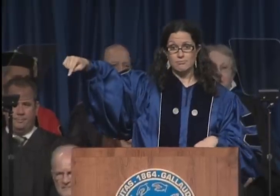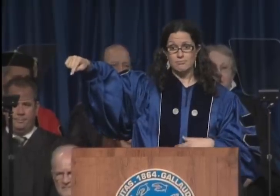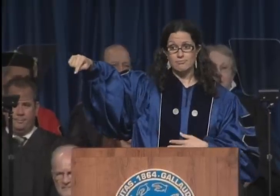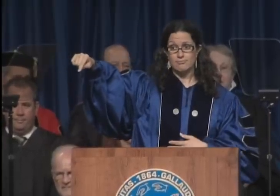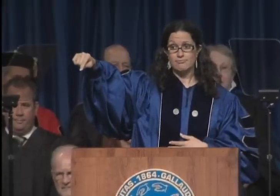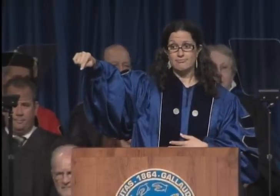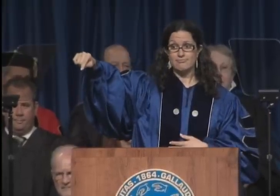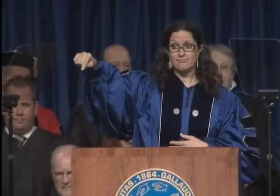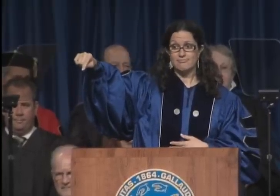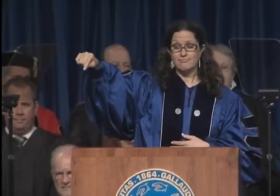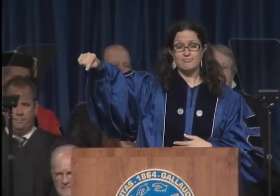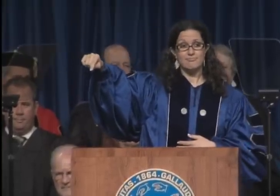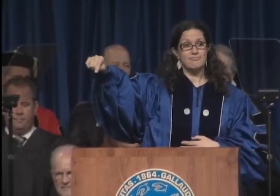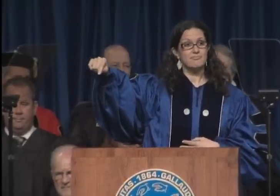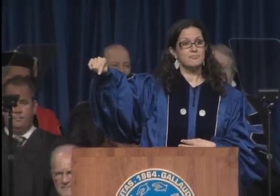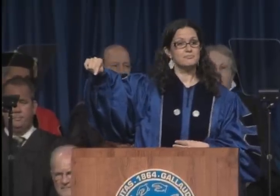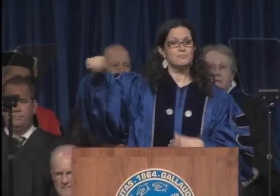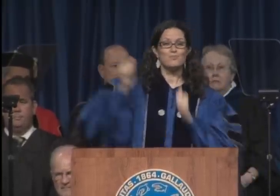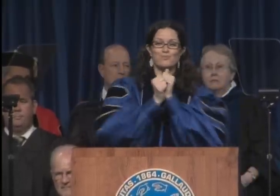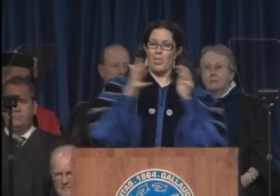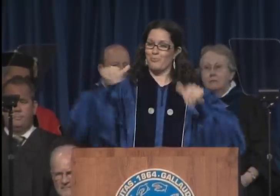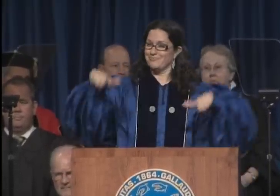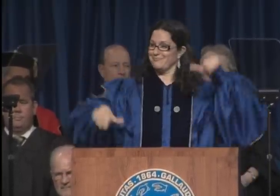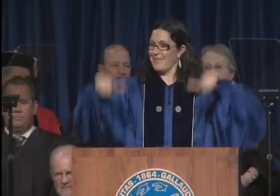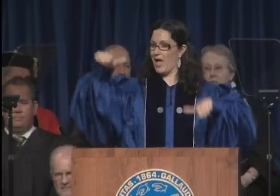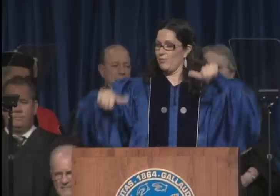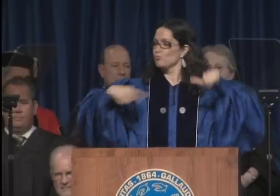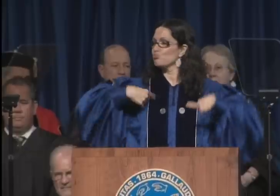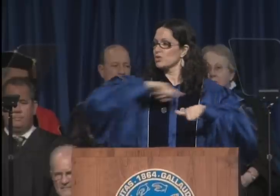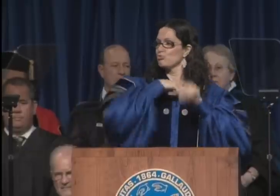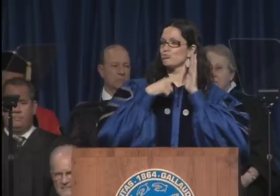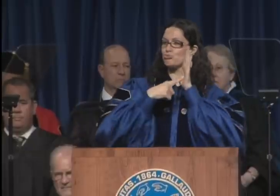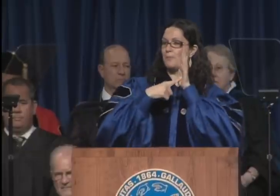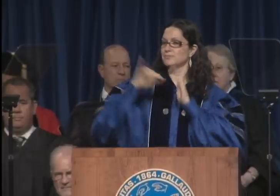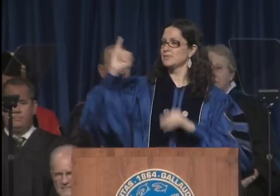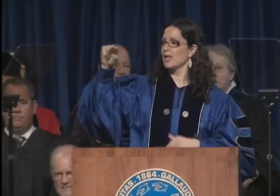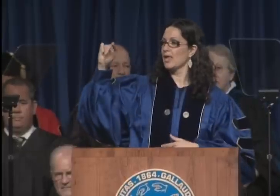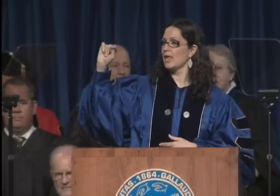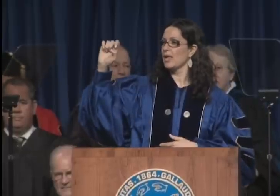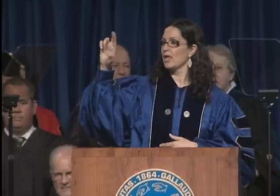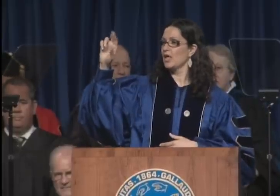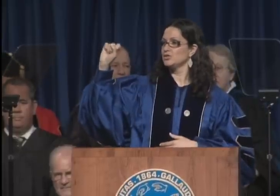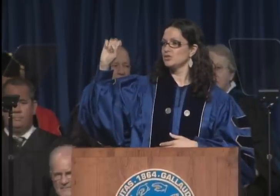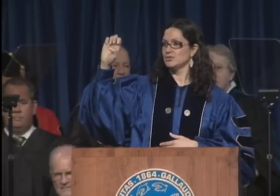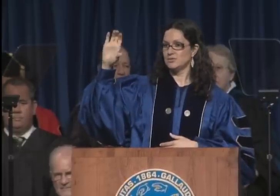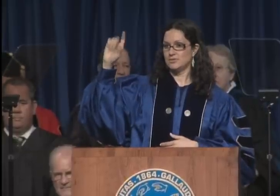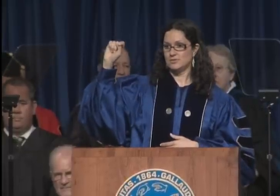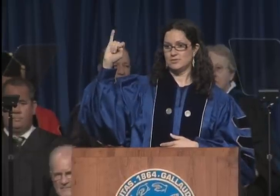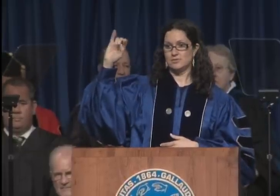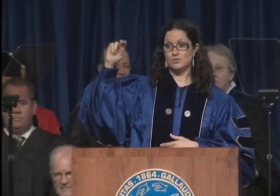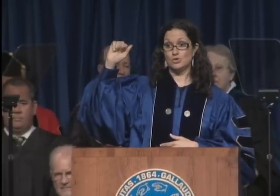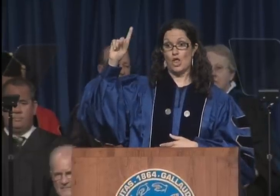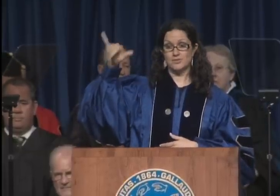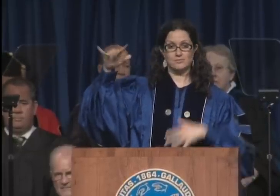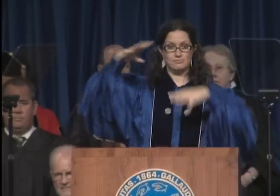I support the Deaf-Blind community's efforts to be proactive, as well as the work that other important communities are doing.